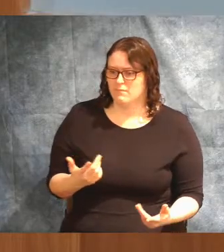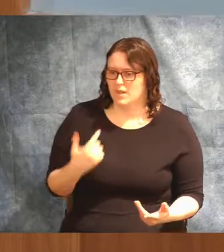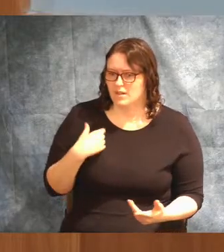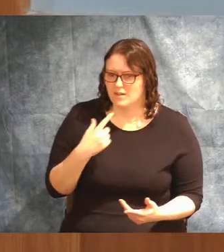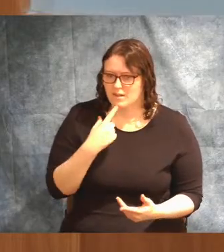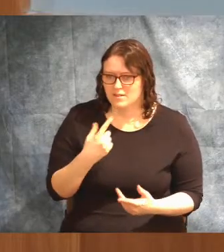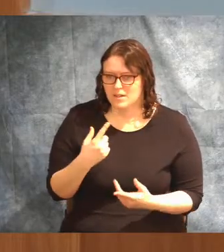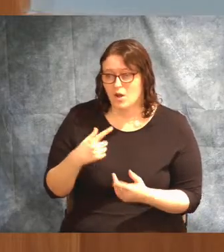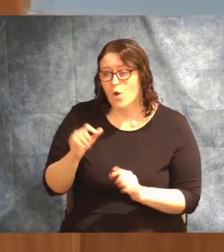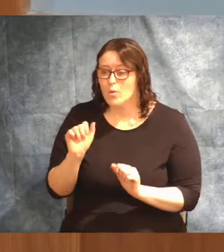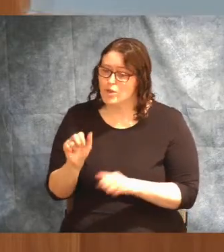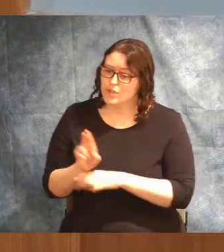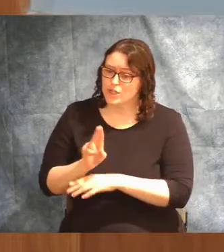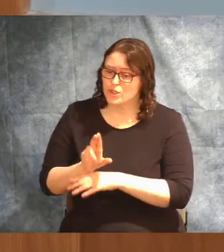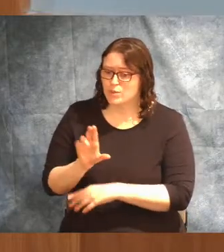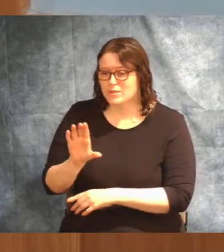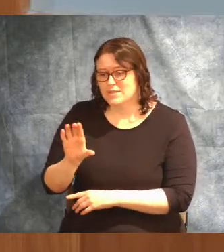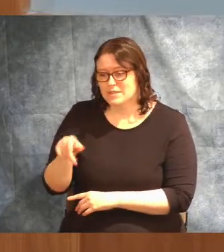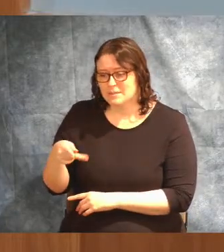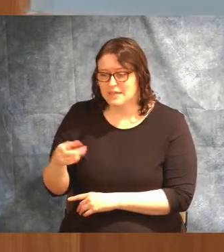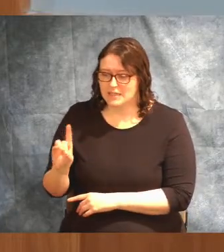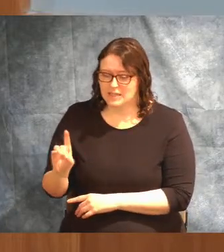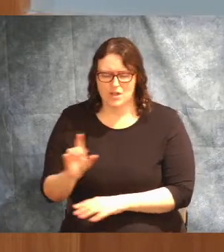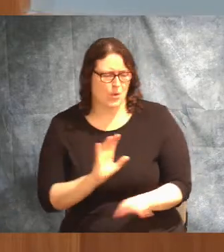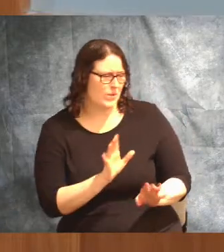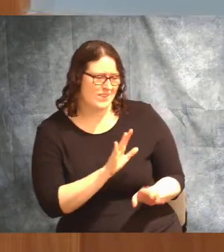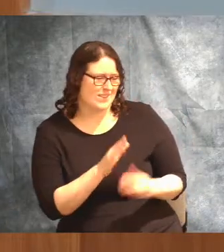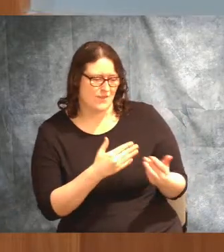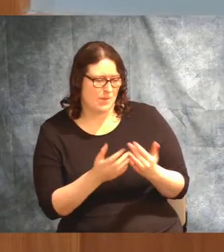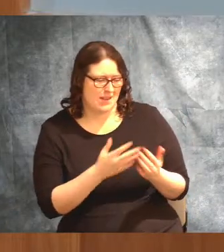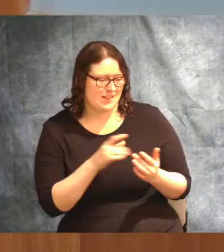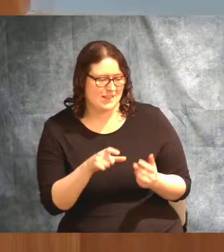and then text us back and said no you can't use them because they have to be deputized first. What